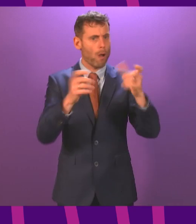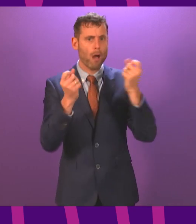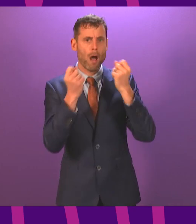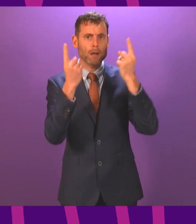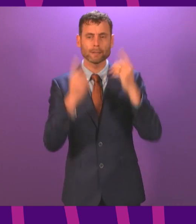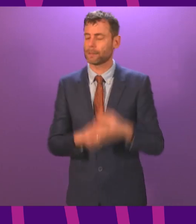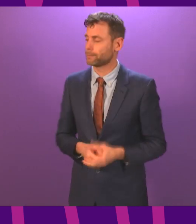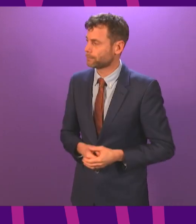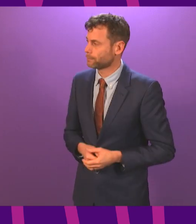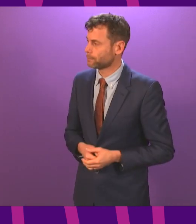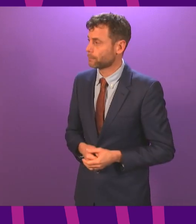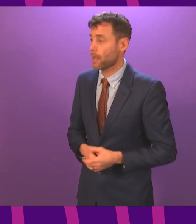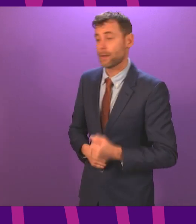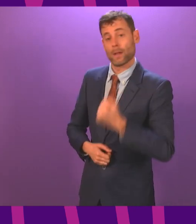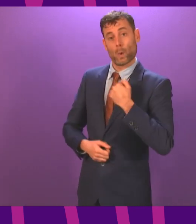The First Minister: Our polling shows good understanding of the